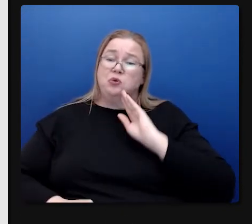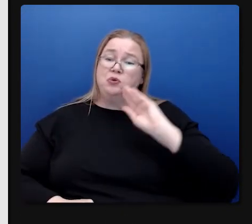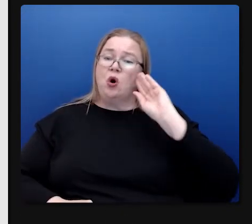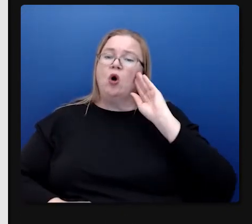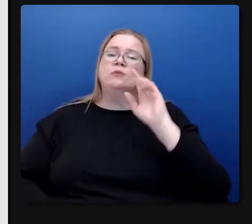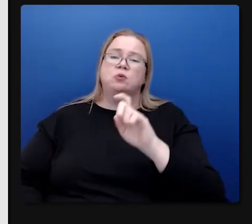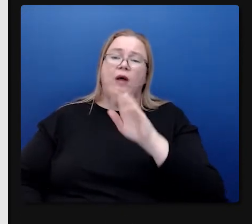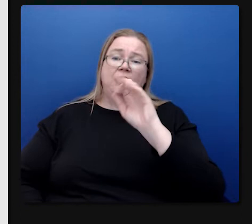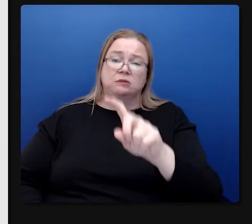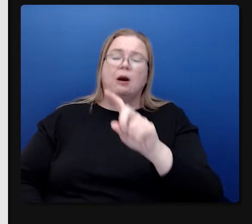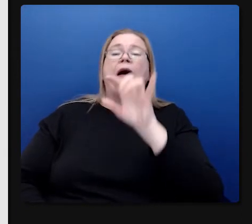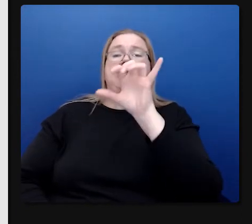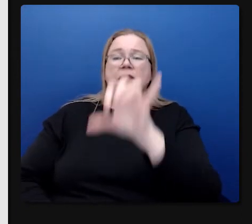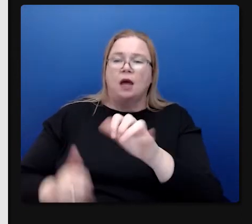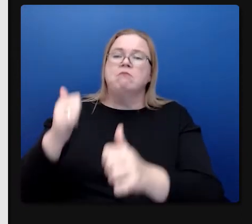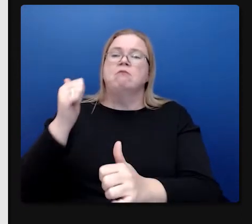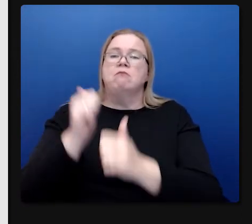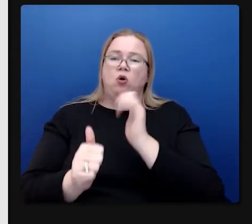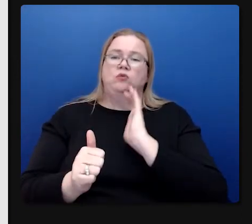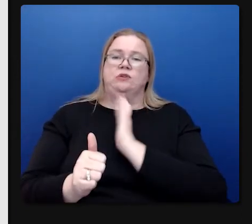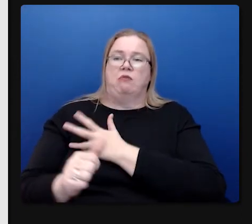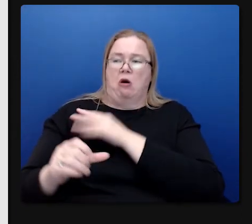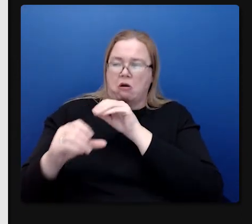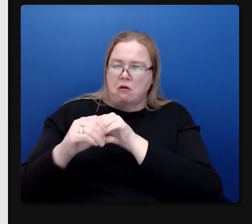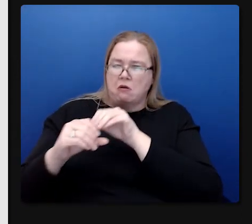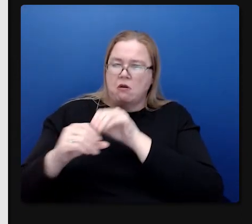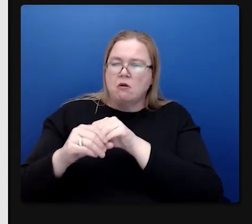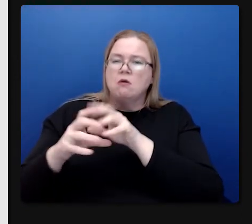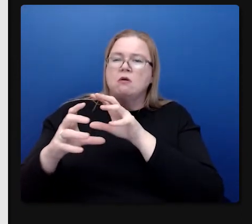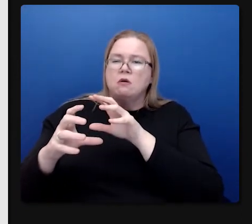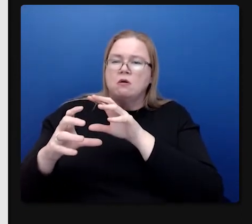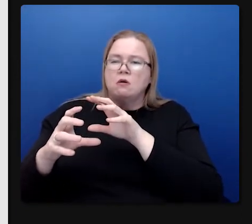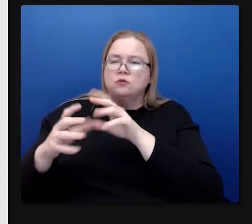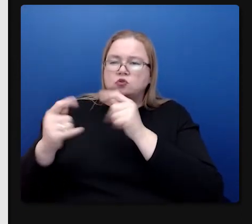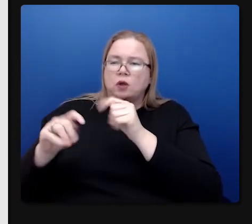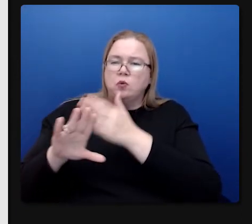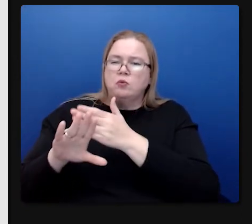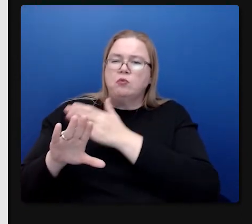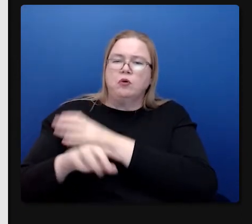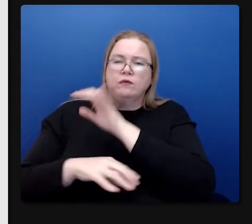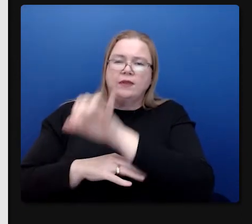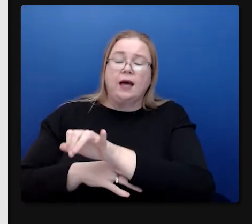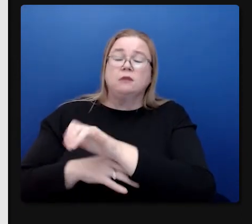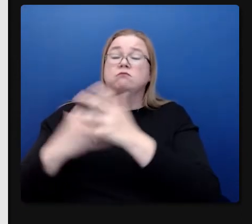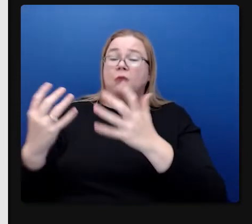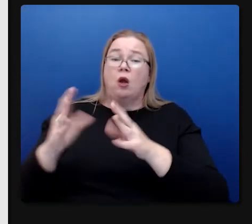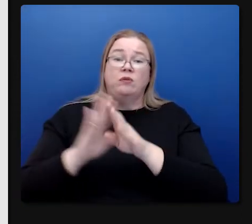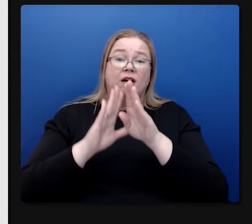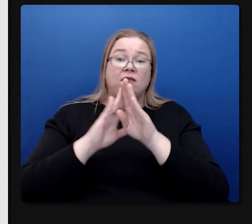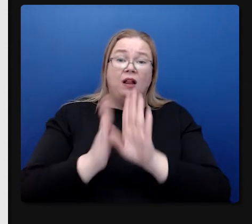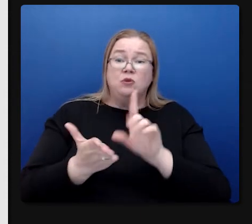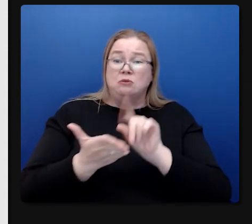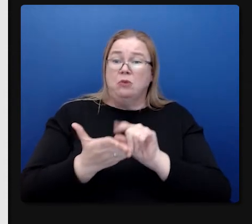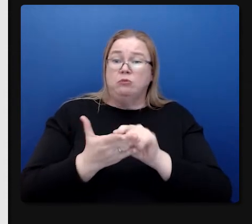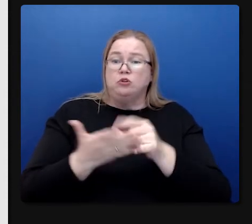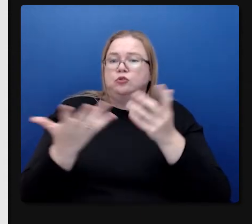In Xbox, this is where most of our investment is going to improve. What about developers and publishers?